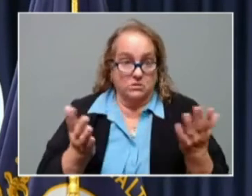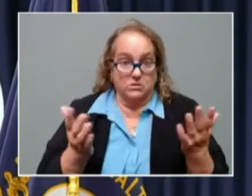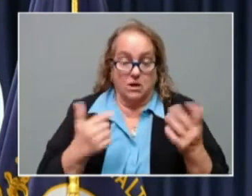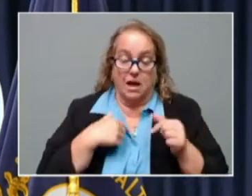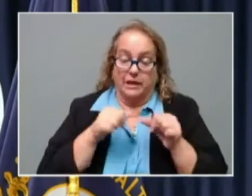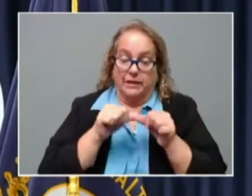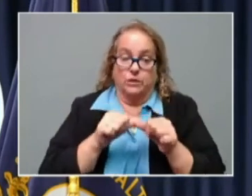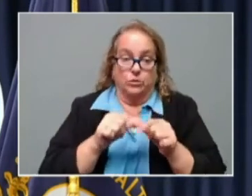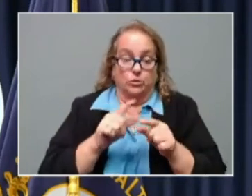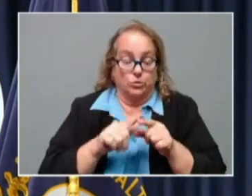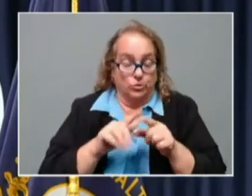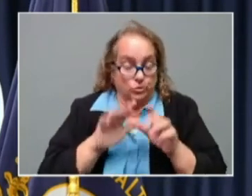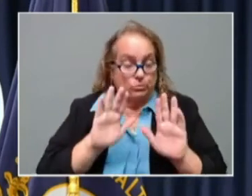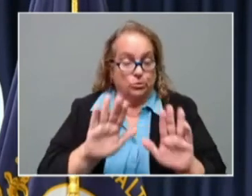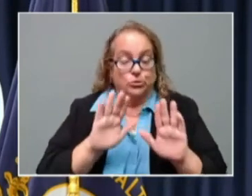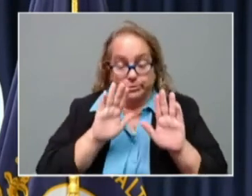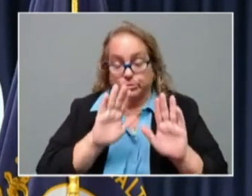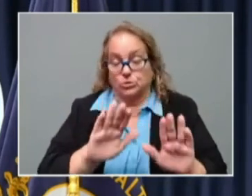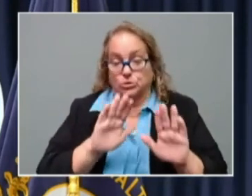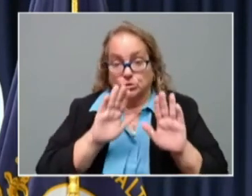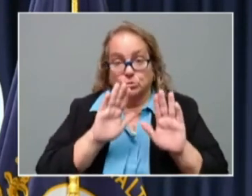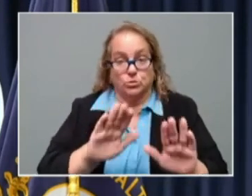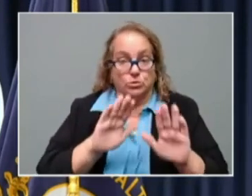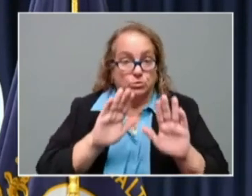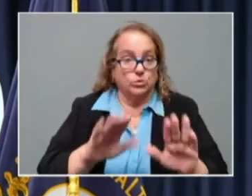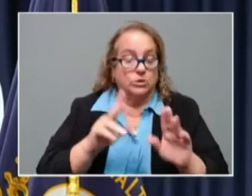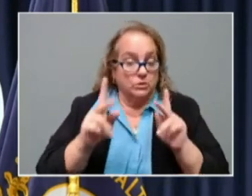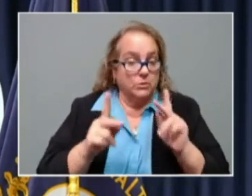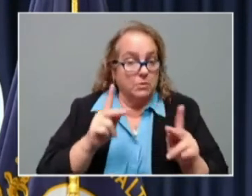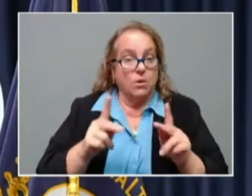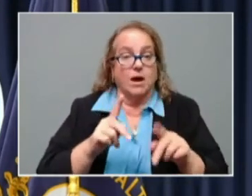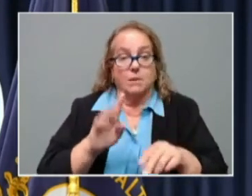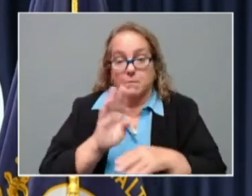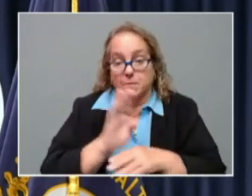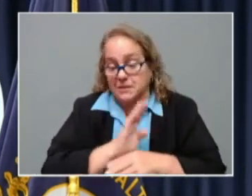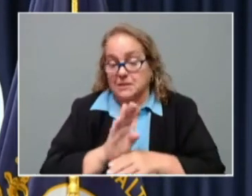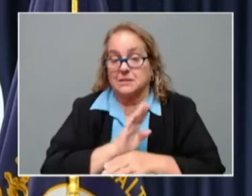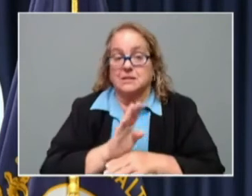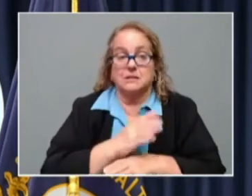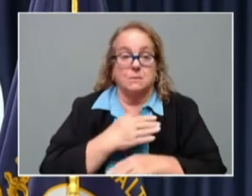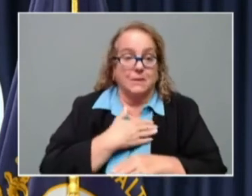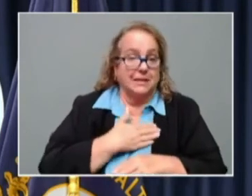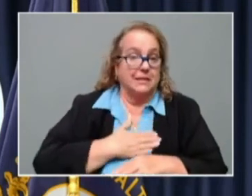and push as many people and as many businesses uh to uh ultimately wear